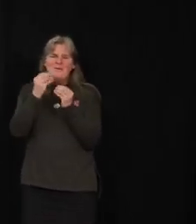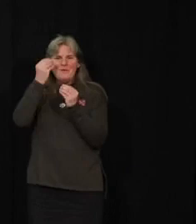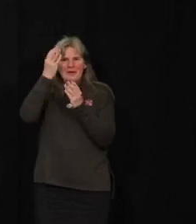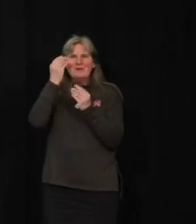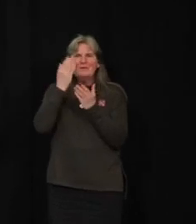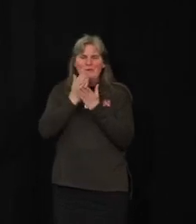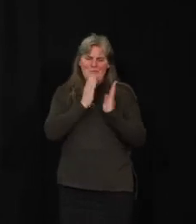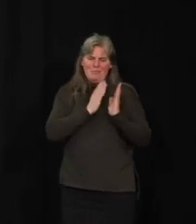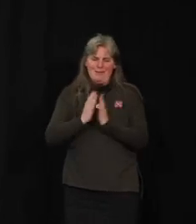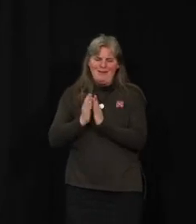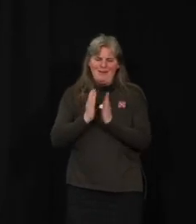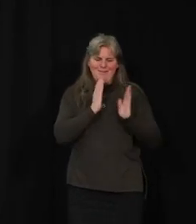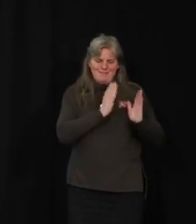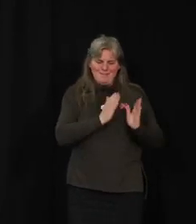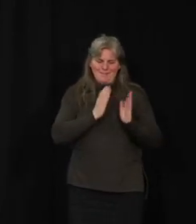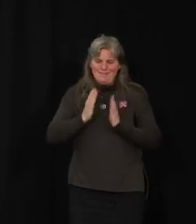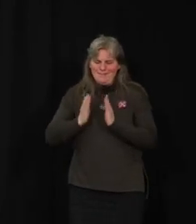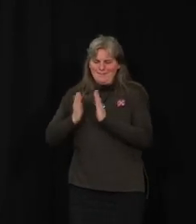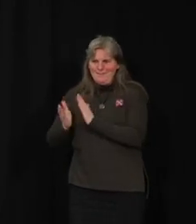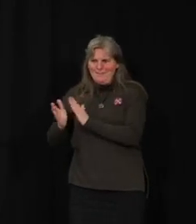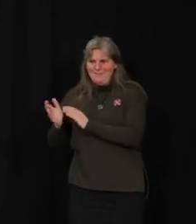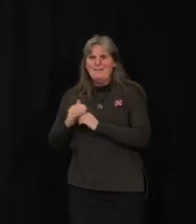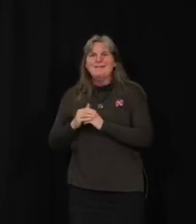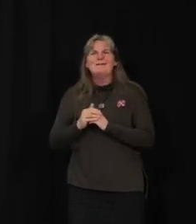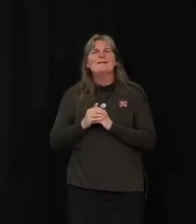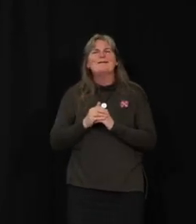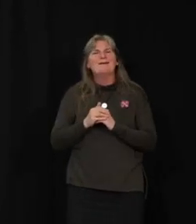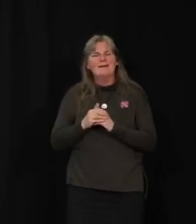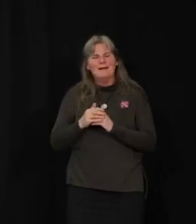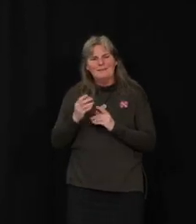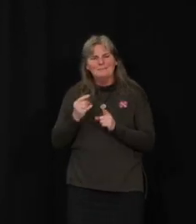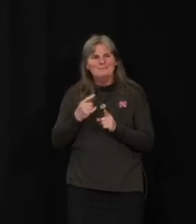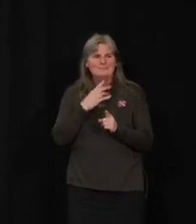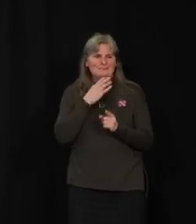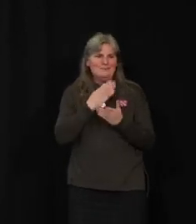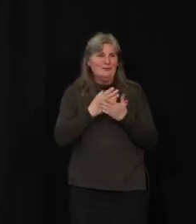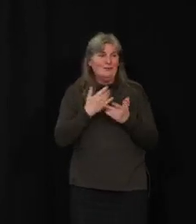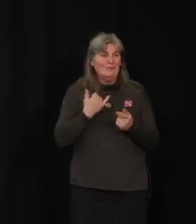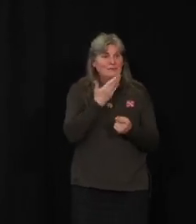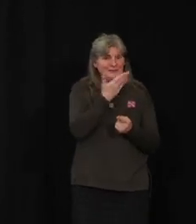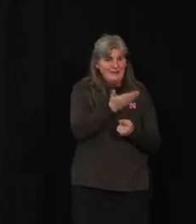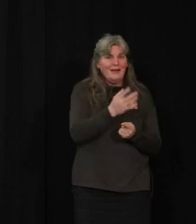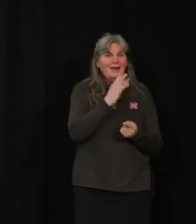I think our updates on allied health services, campgrounds, yu know, we are giving you the